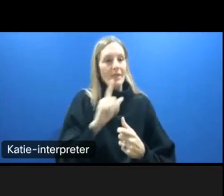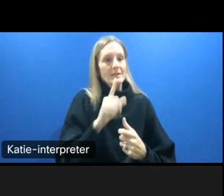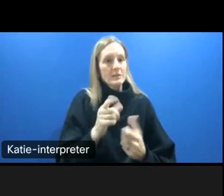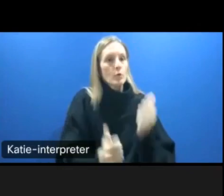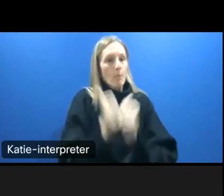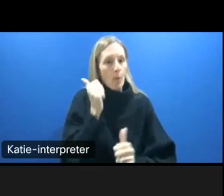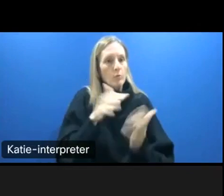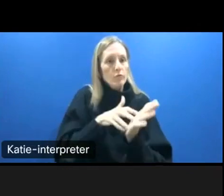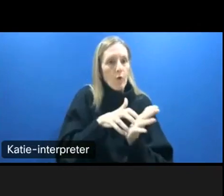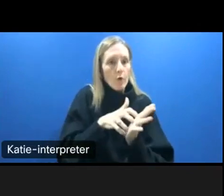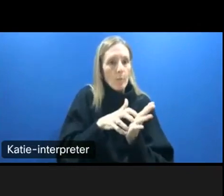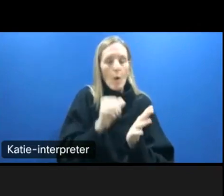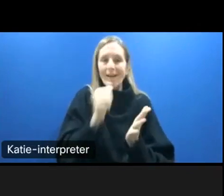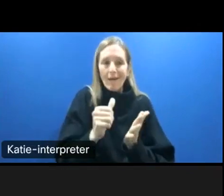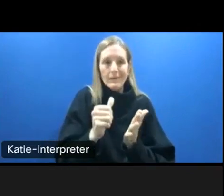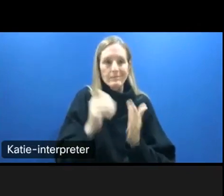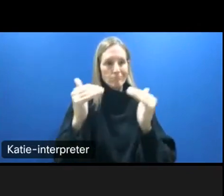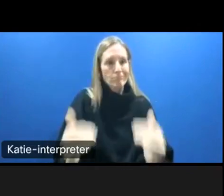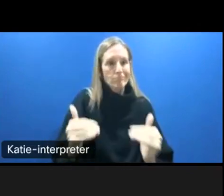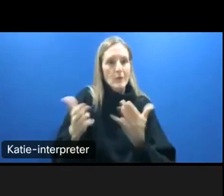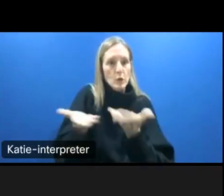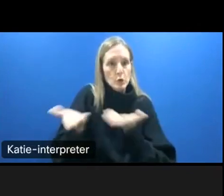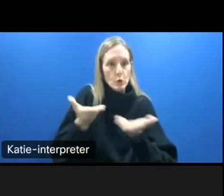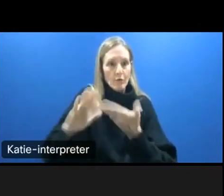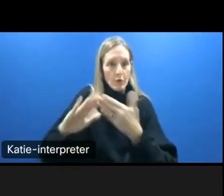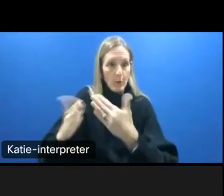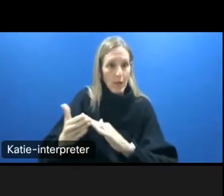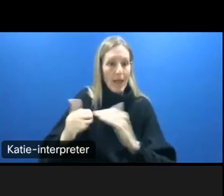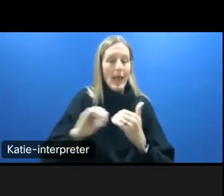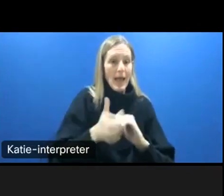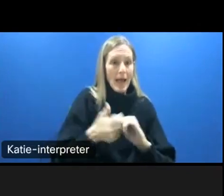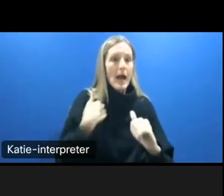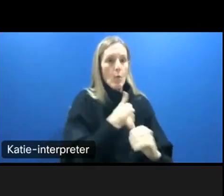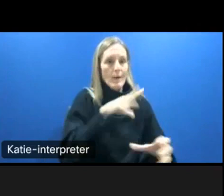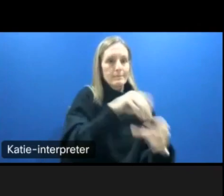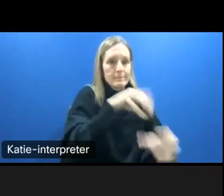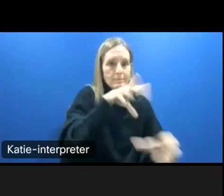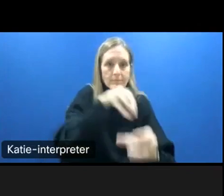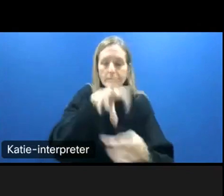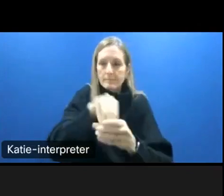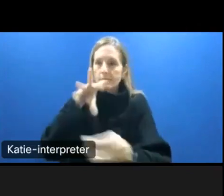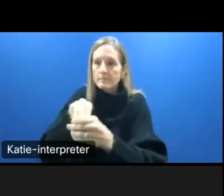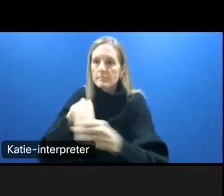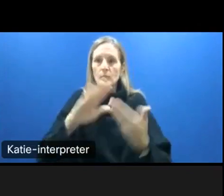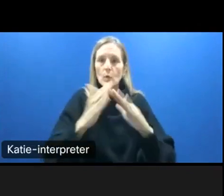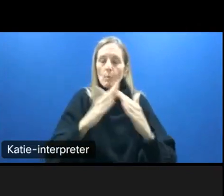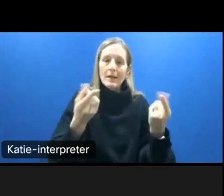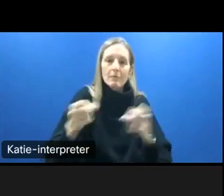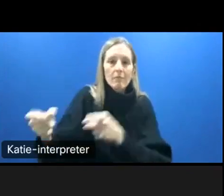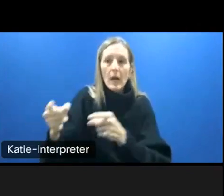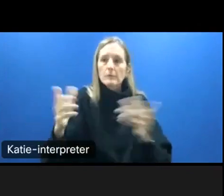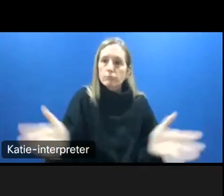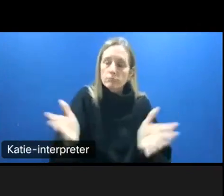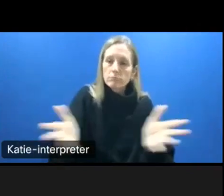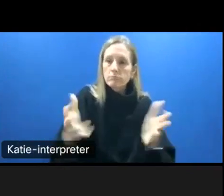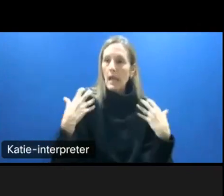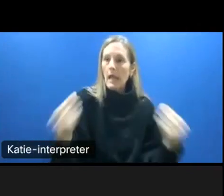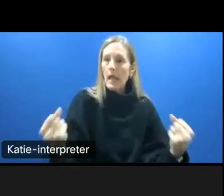We accomplish this through active participation and community events, promoting health education and awareness in the neighborhoods.